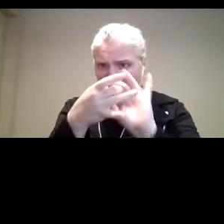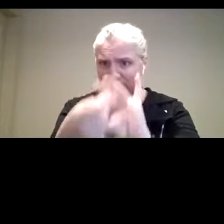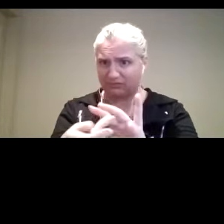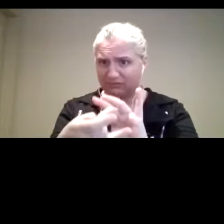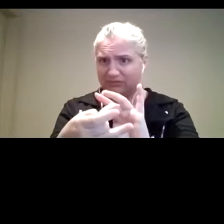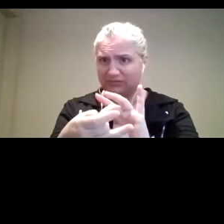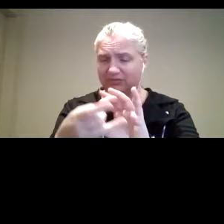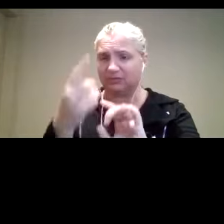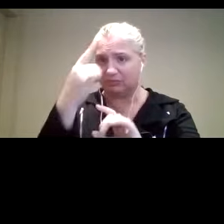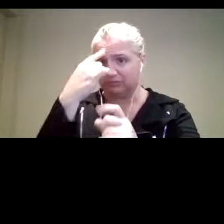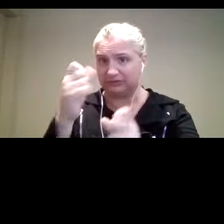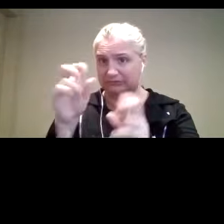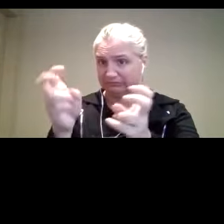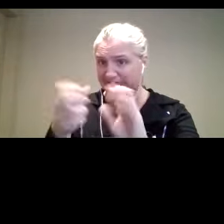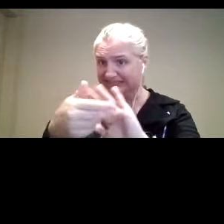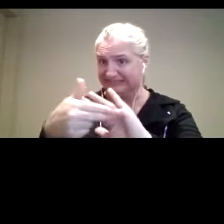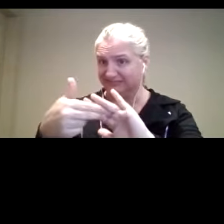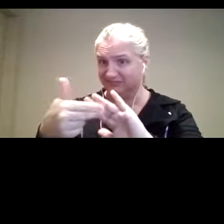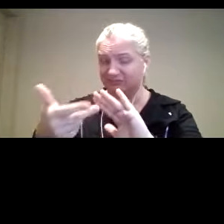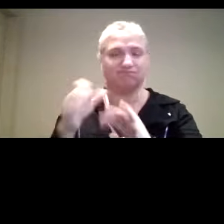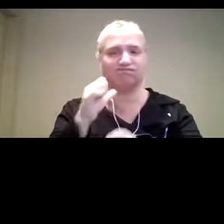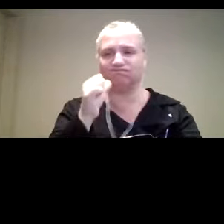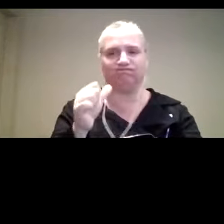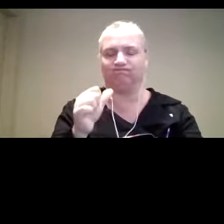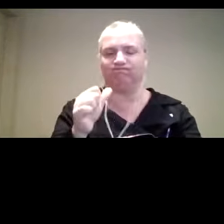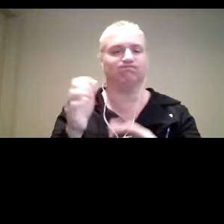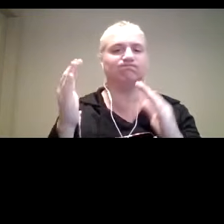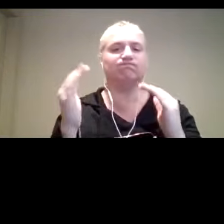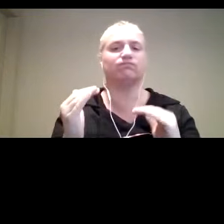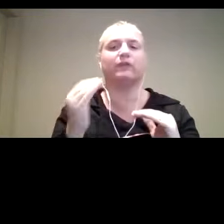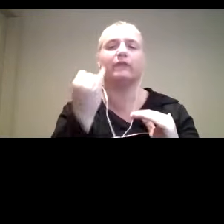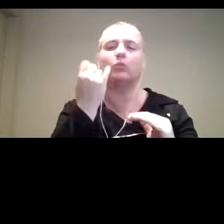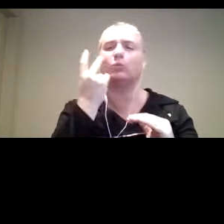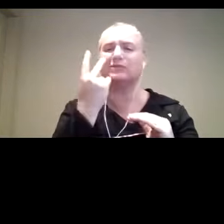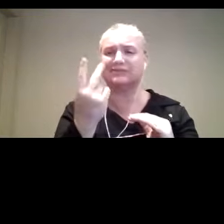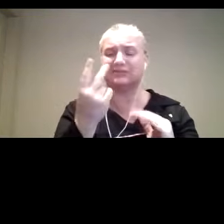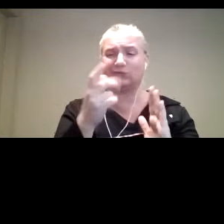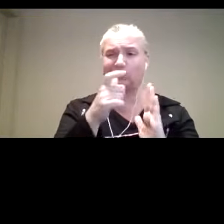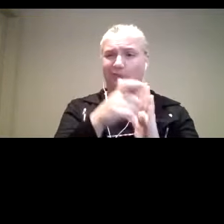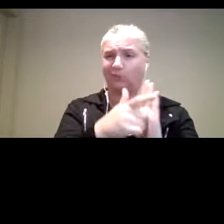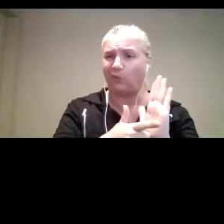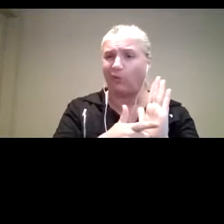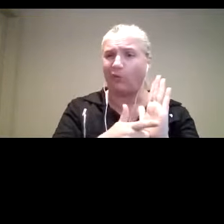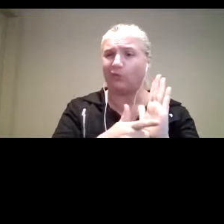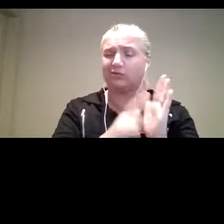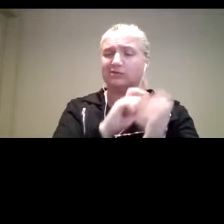And the reason this is important is if you look at and read the law under specific learning disability,